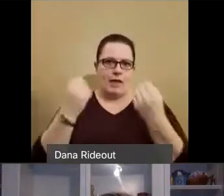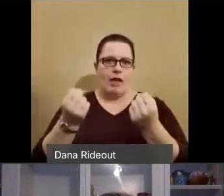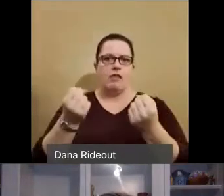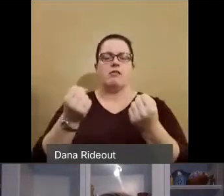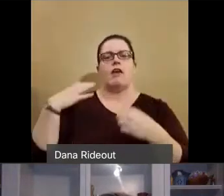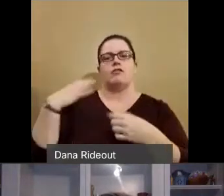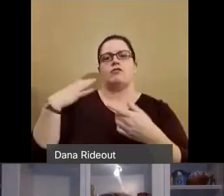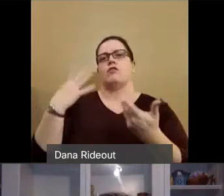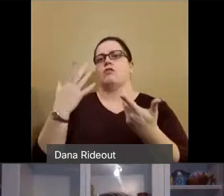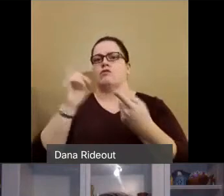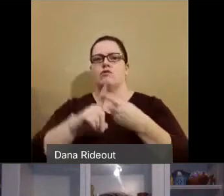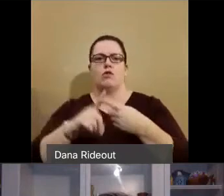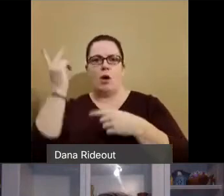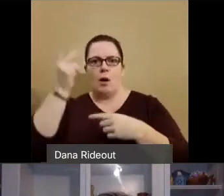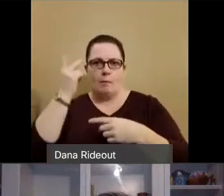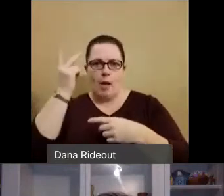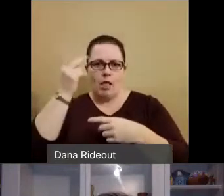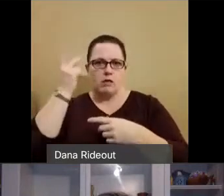All of that breeds distrust.